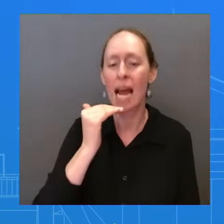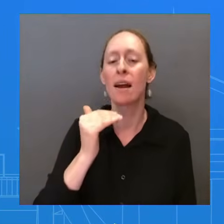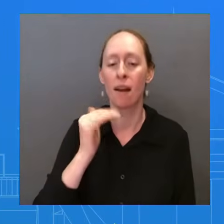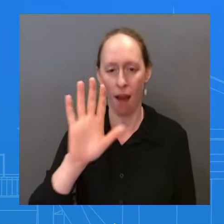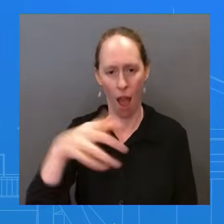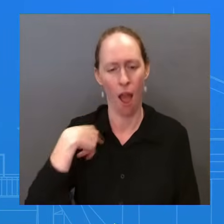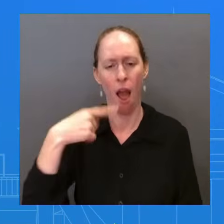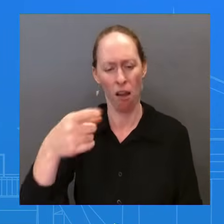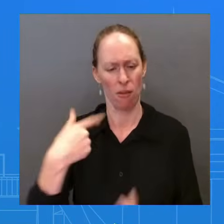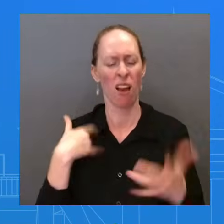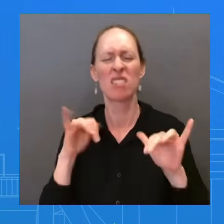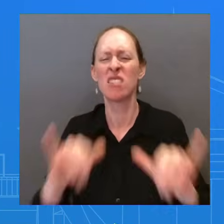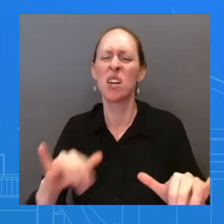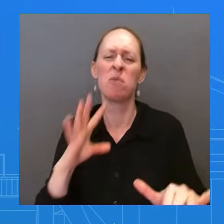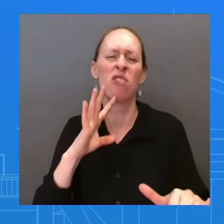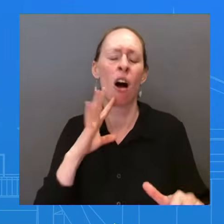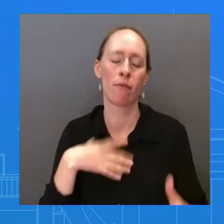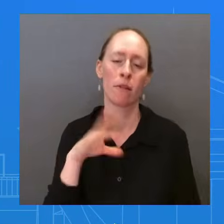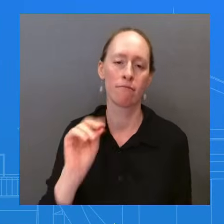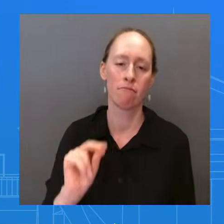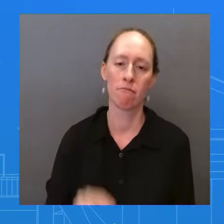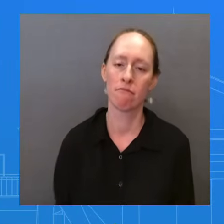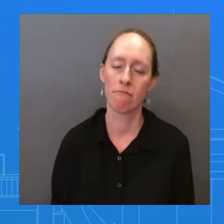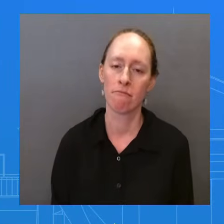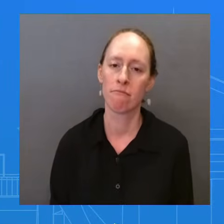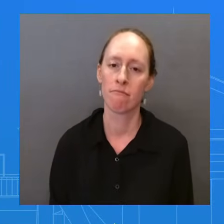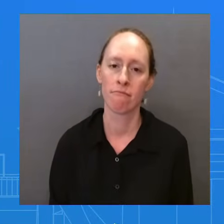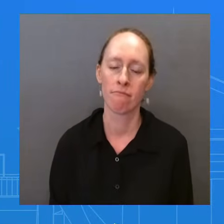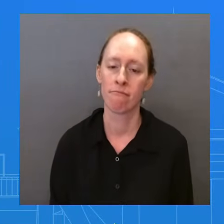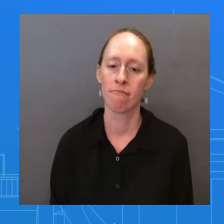I mean, this was put in place before they decided to try this launch over the weekend.